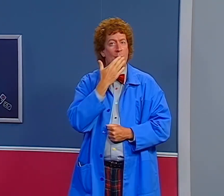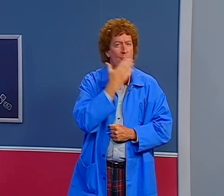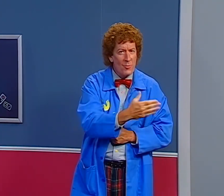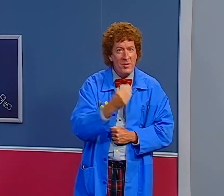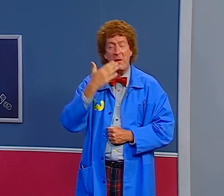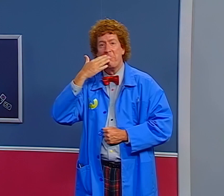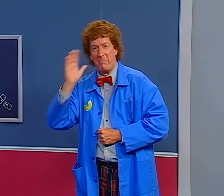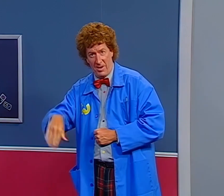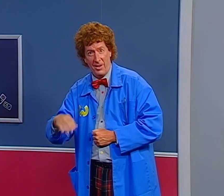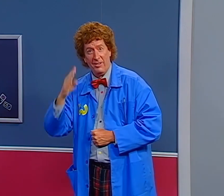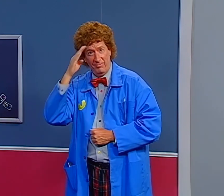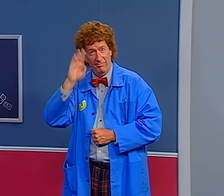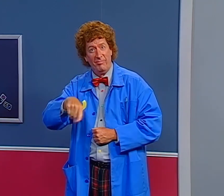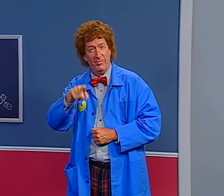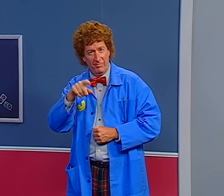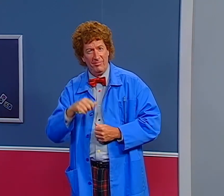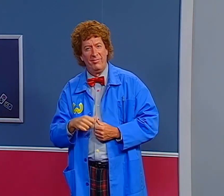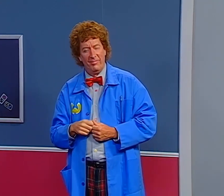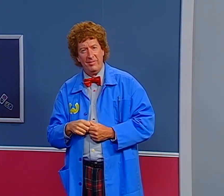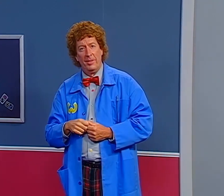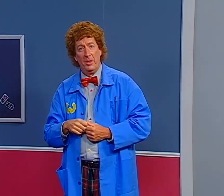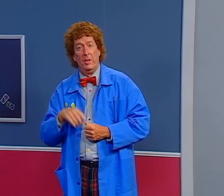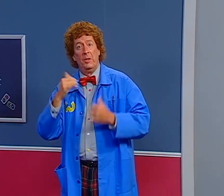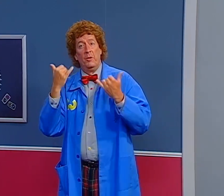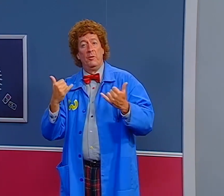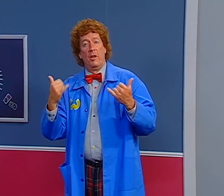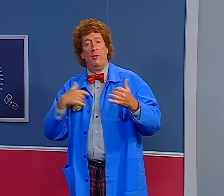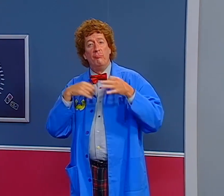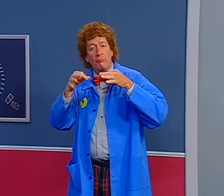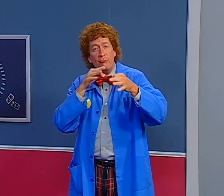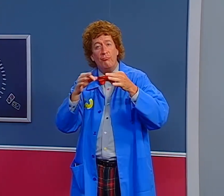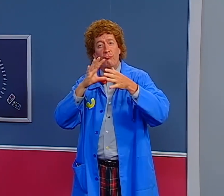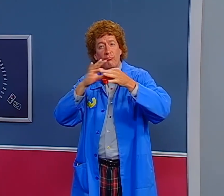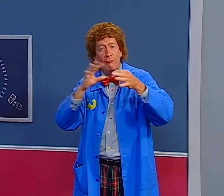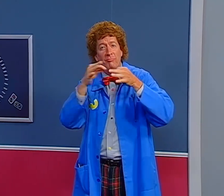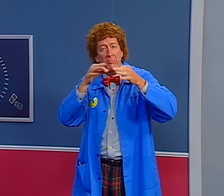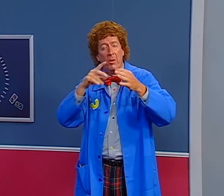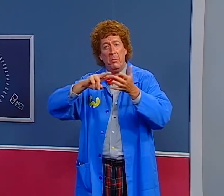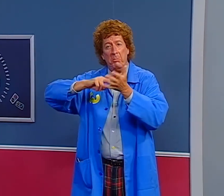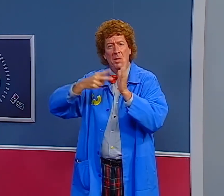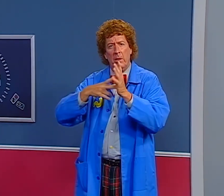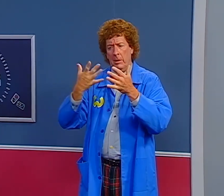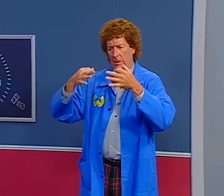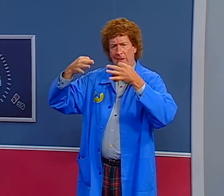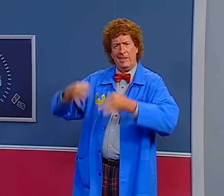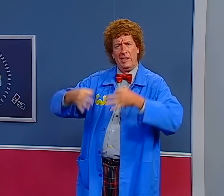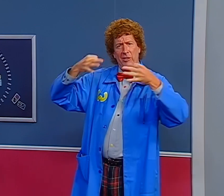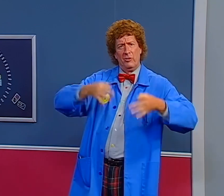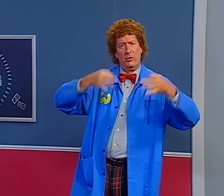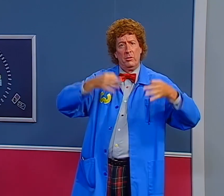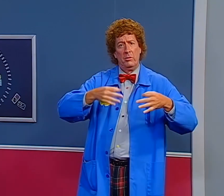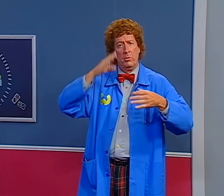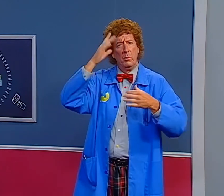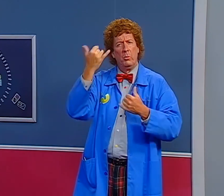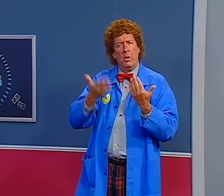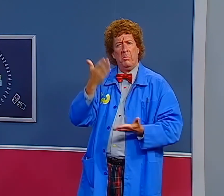EITHER POSITIVELY OR NEGATIVELY, DID YOU? TODAY WE DISCUSSED WHAT IT MEANS TO MAKE DECISIONS.